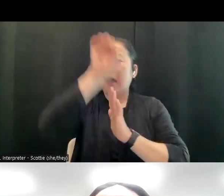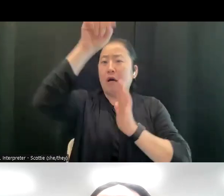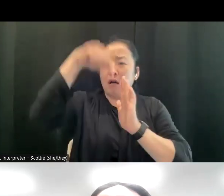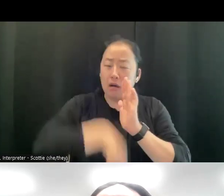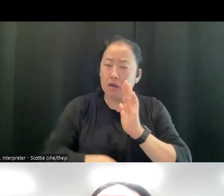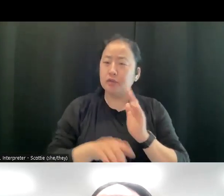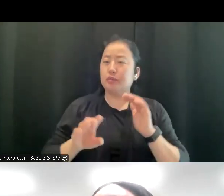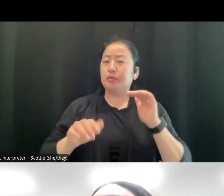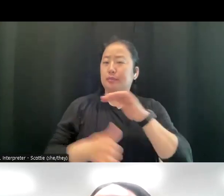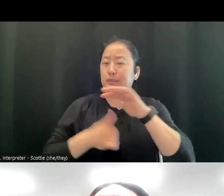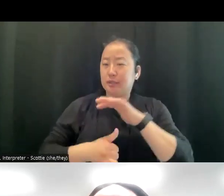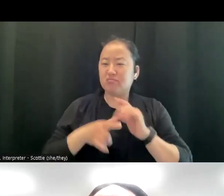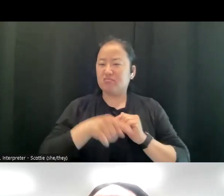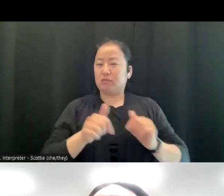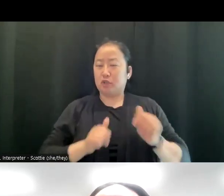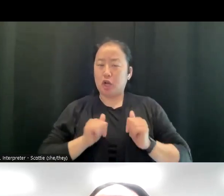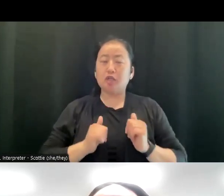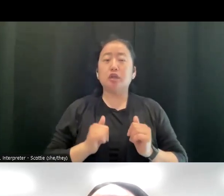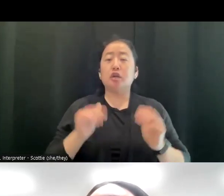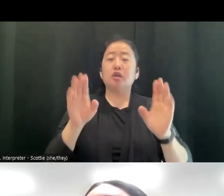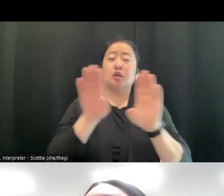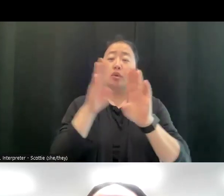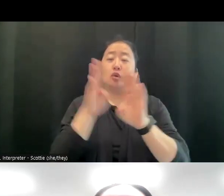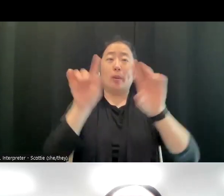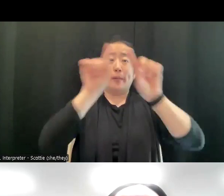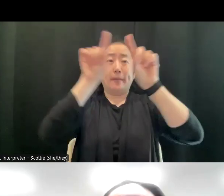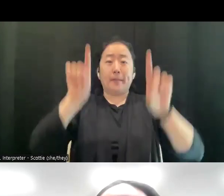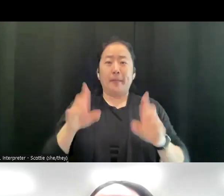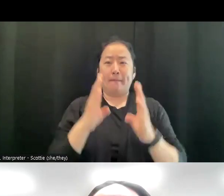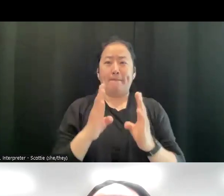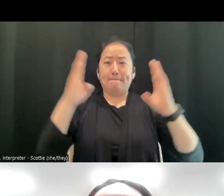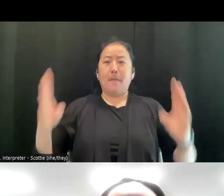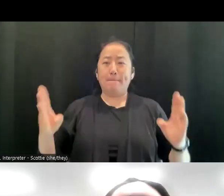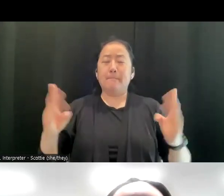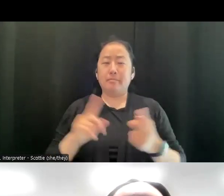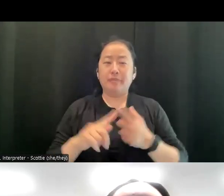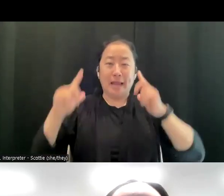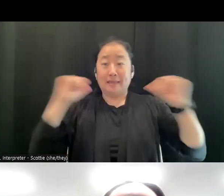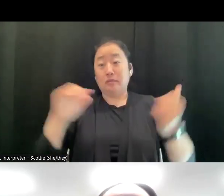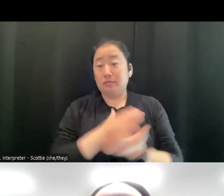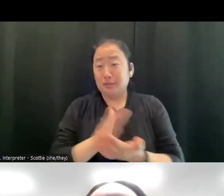the concert was, wide doors and loud music, so what else can you ask for?